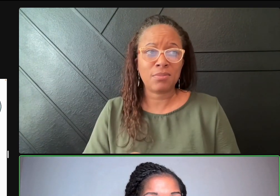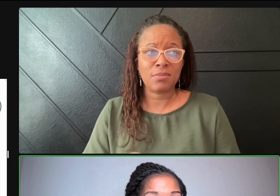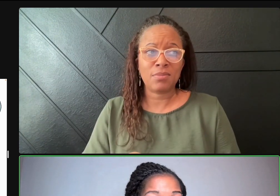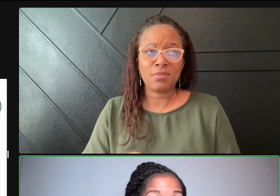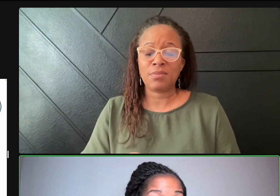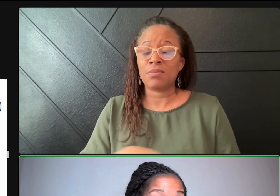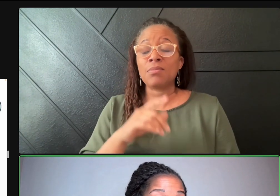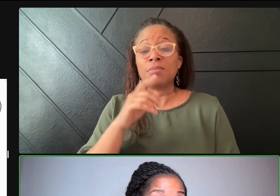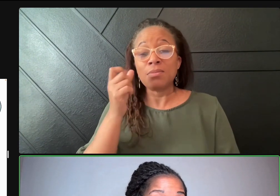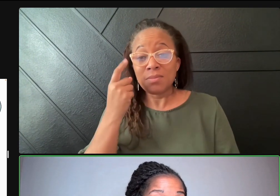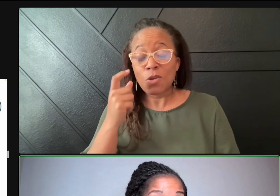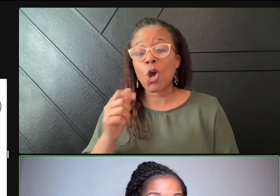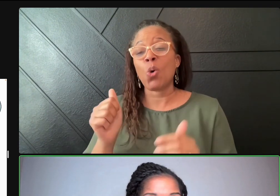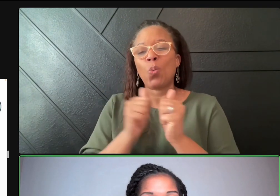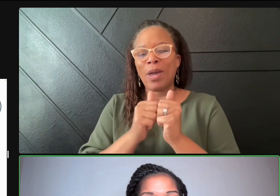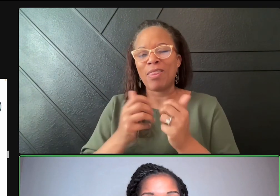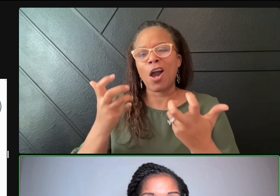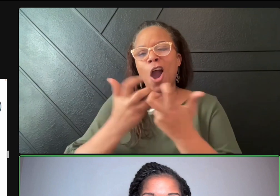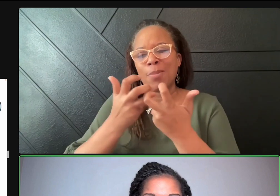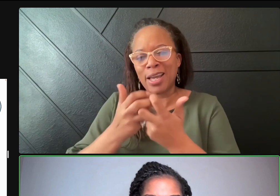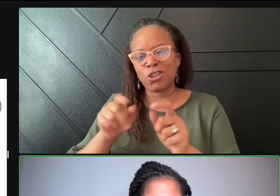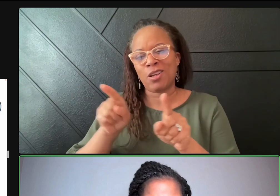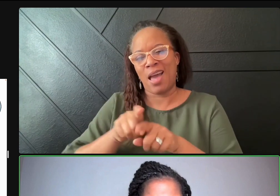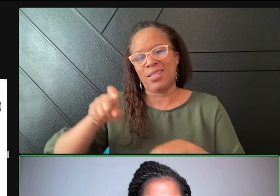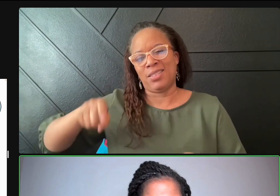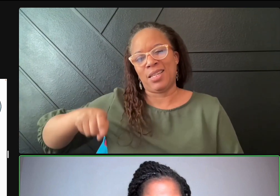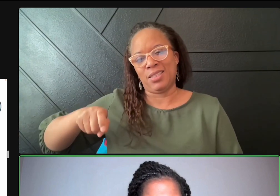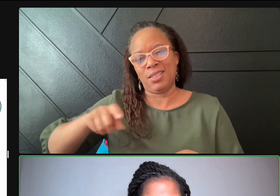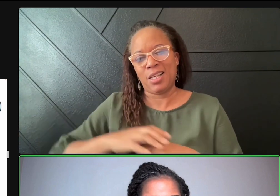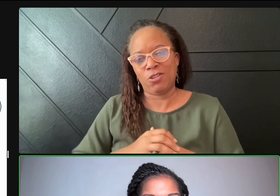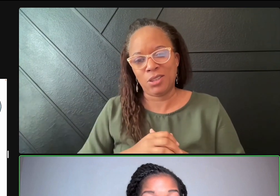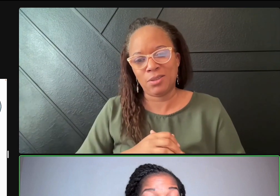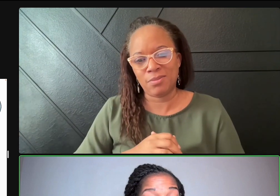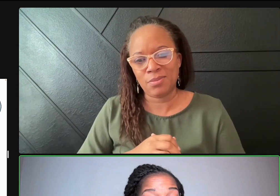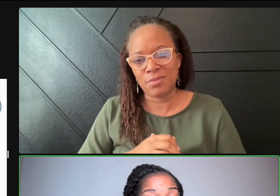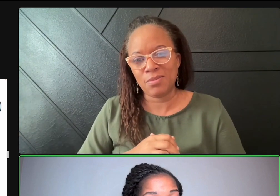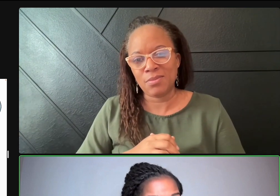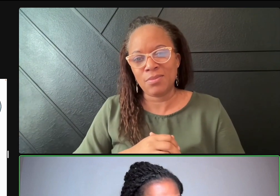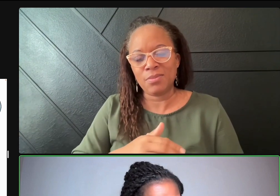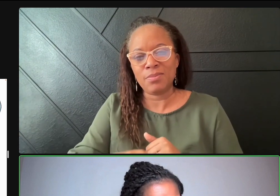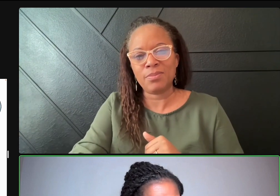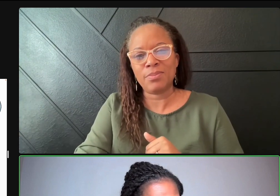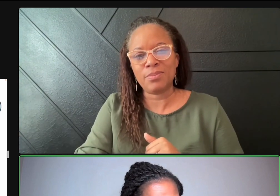and be able to engage in different types of experiences. Of course, we will want to provide